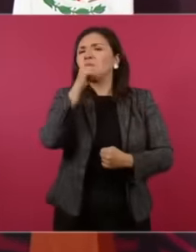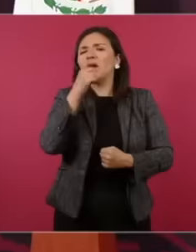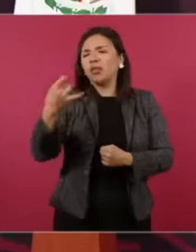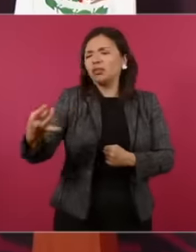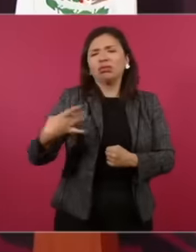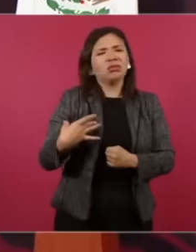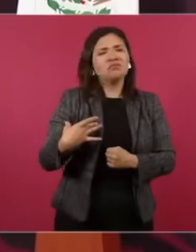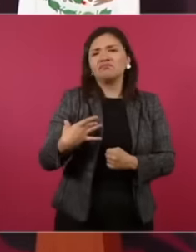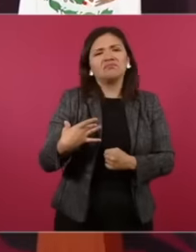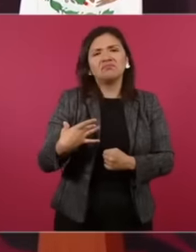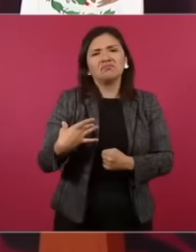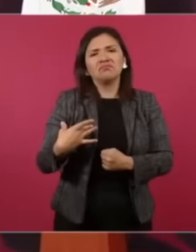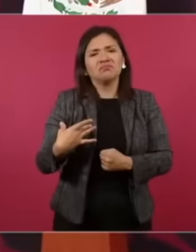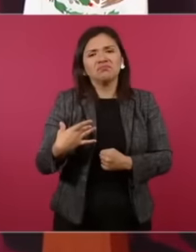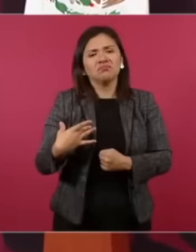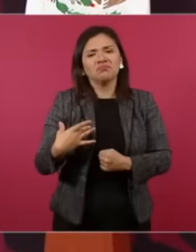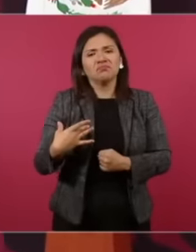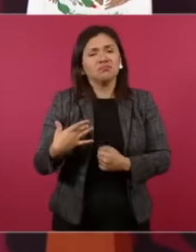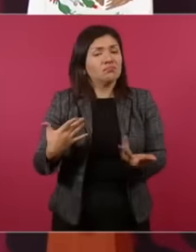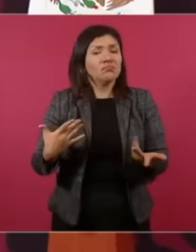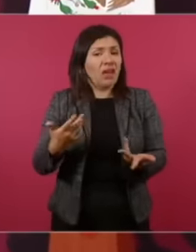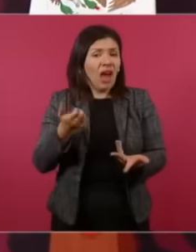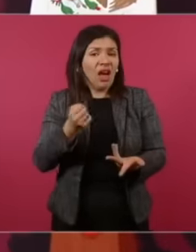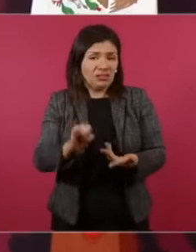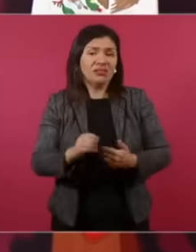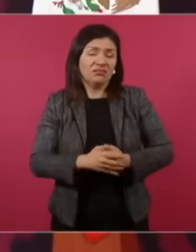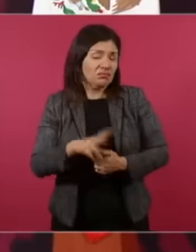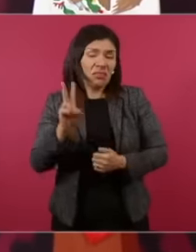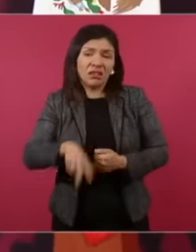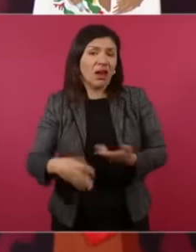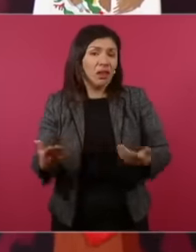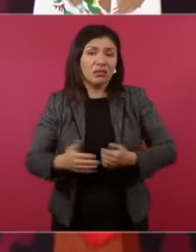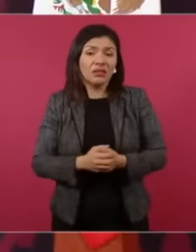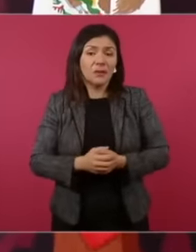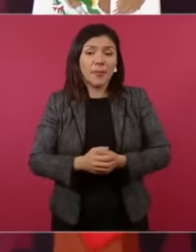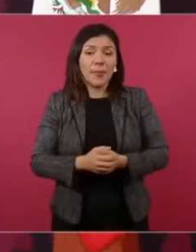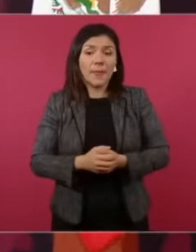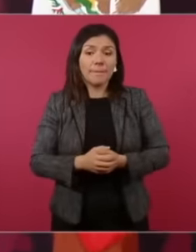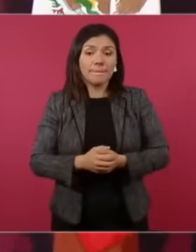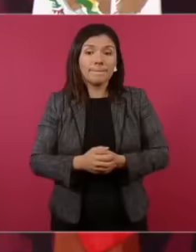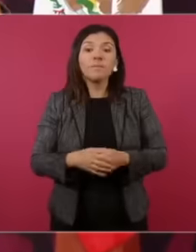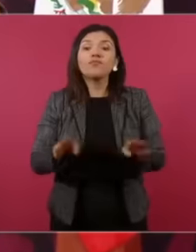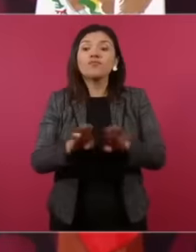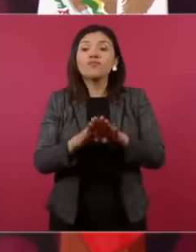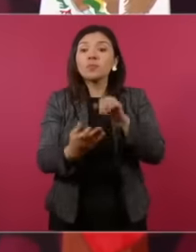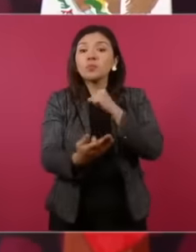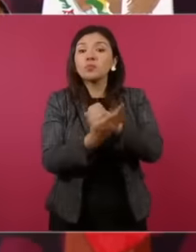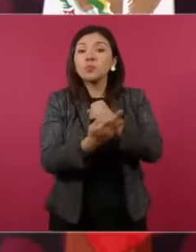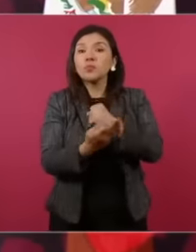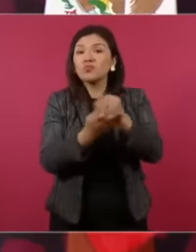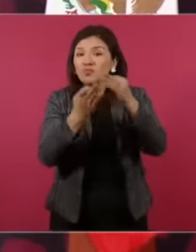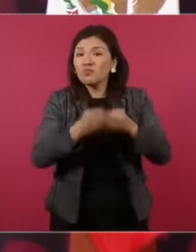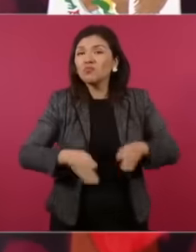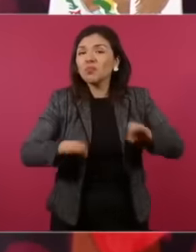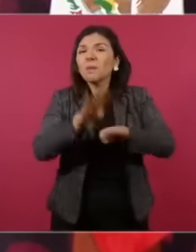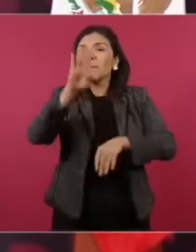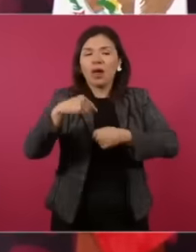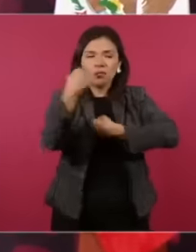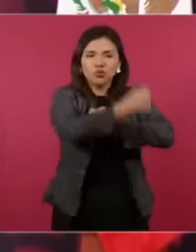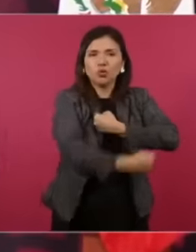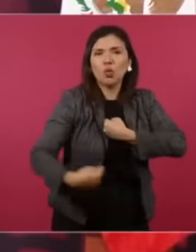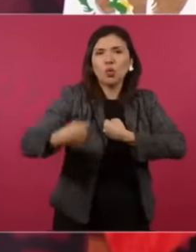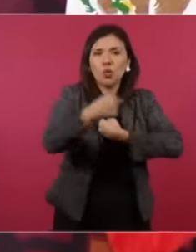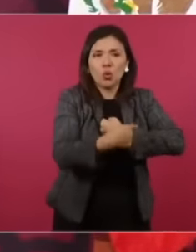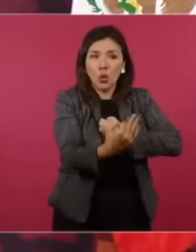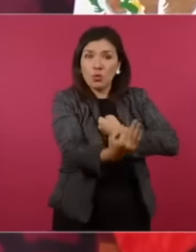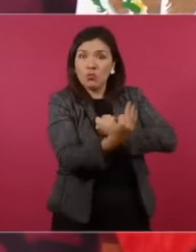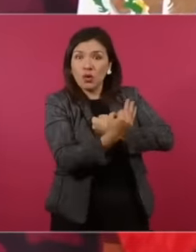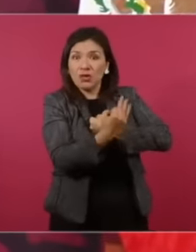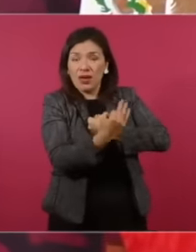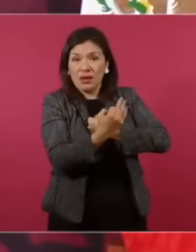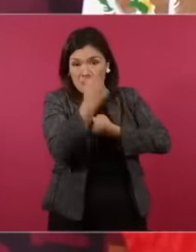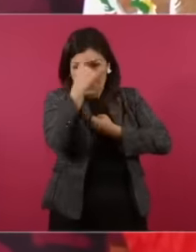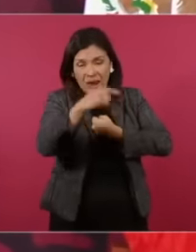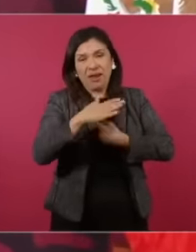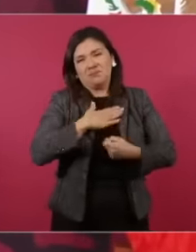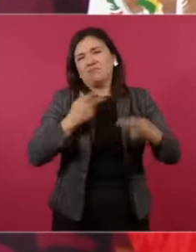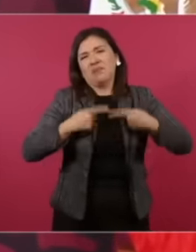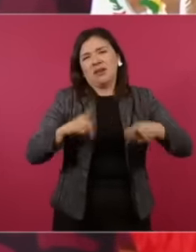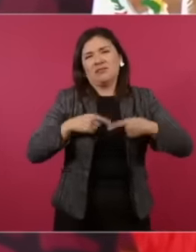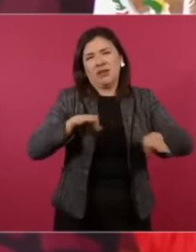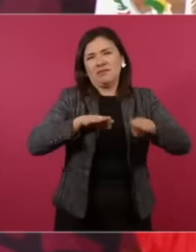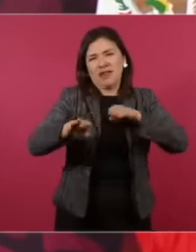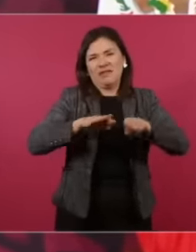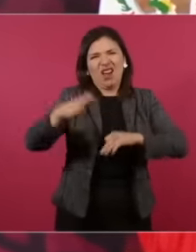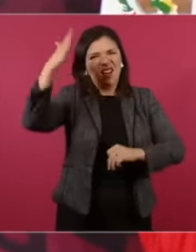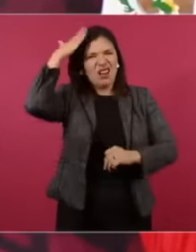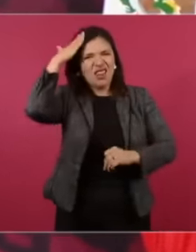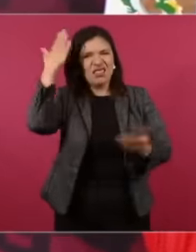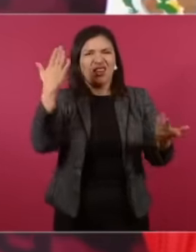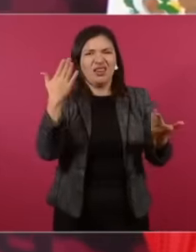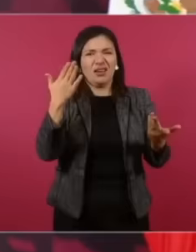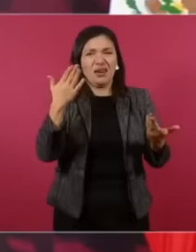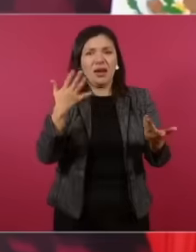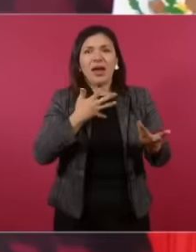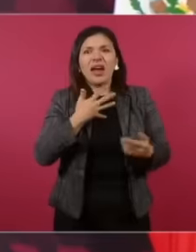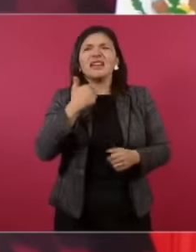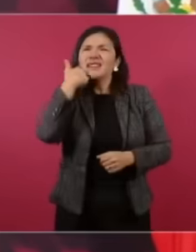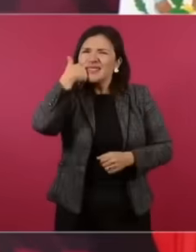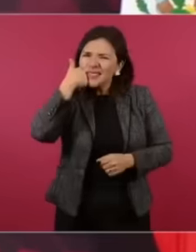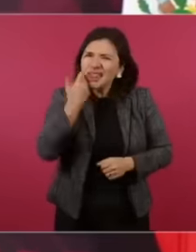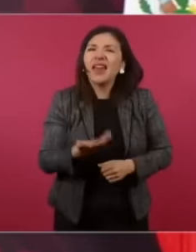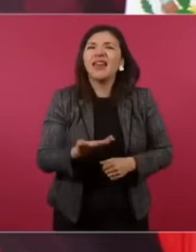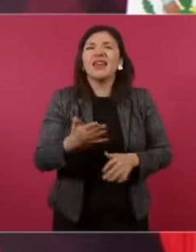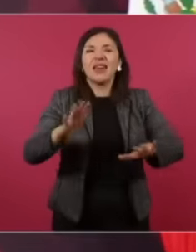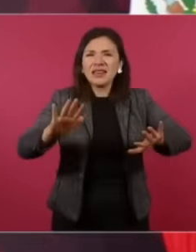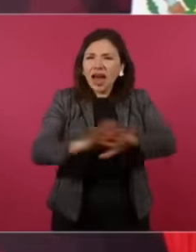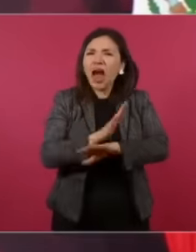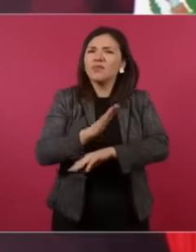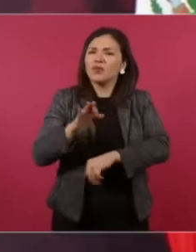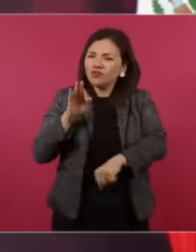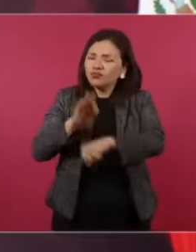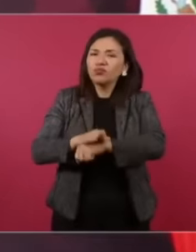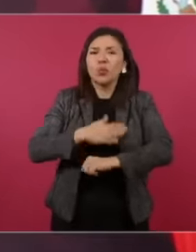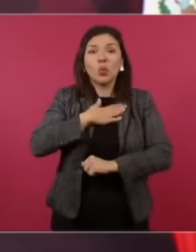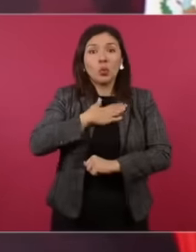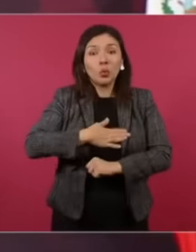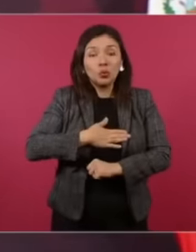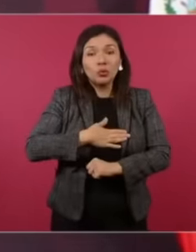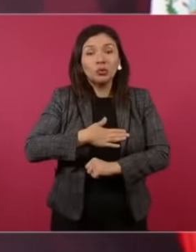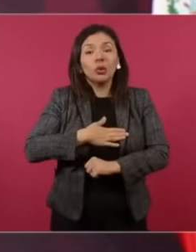he is strong, but that is the shield that protects a leader who is fighting for a just cause. It is